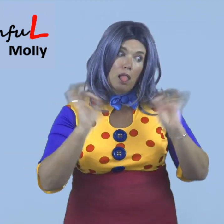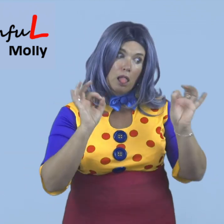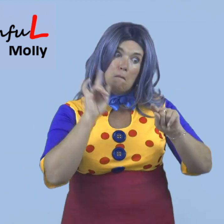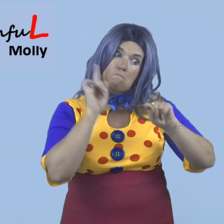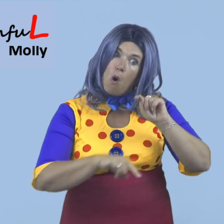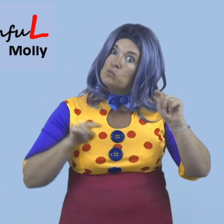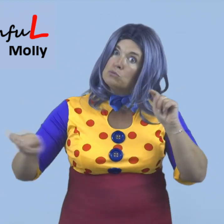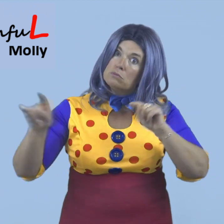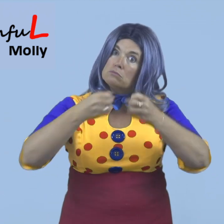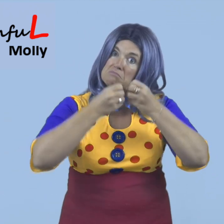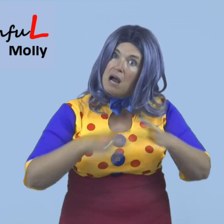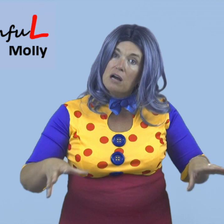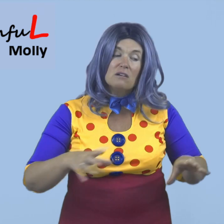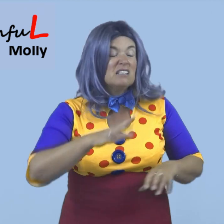and you didn’t smash anything.